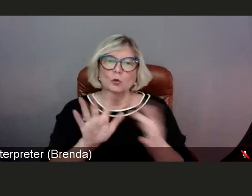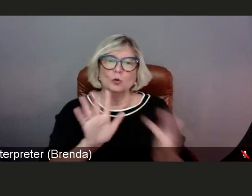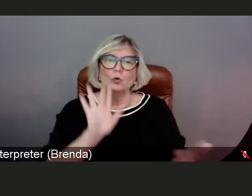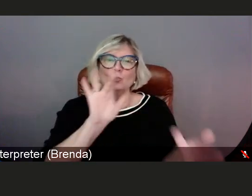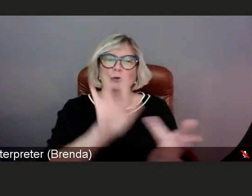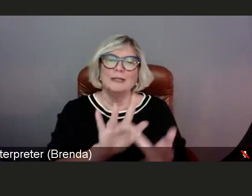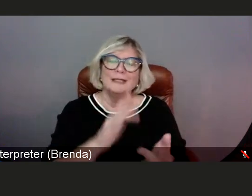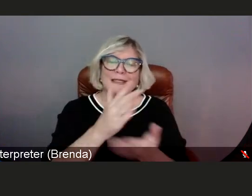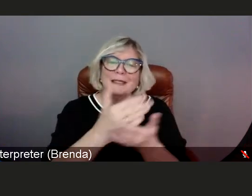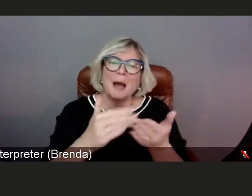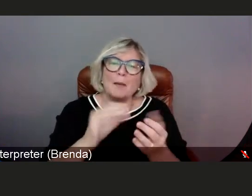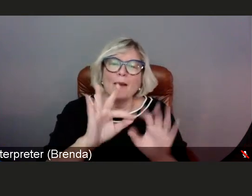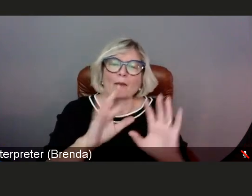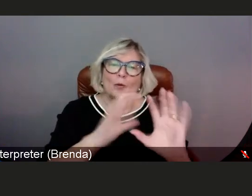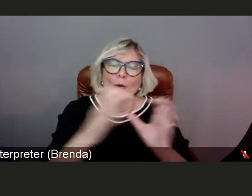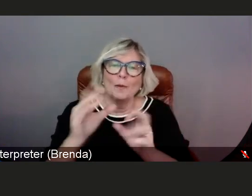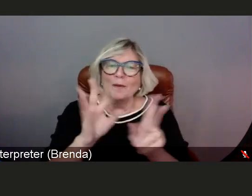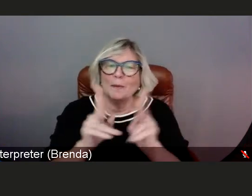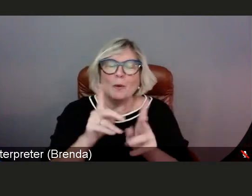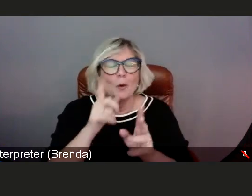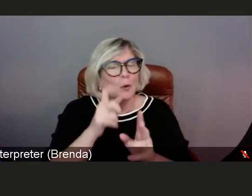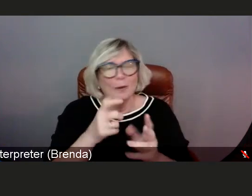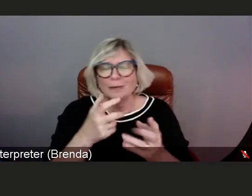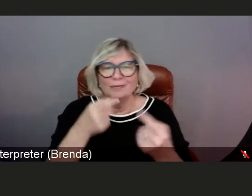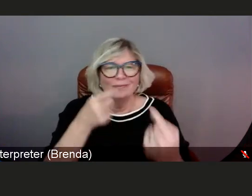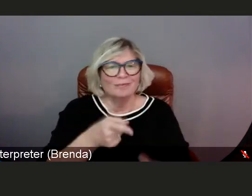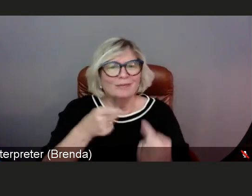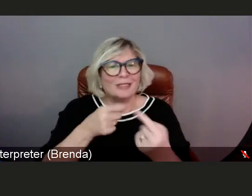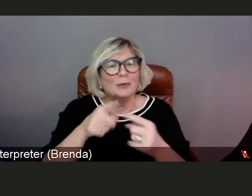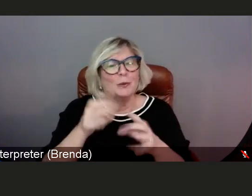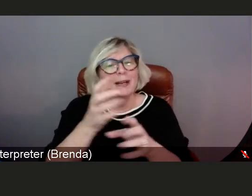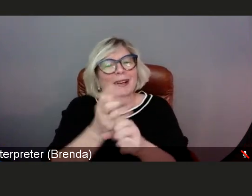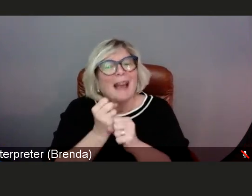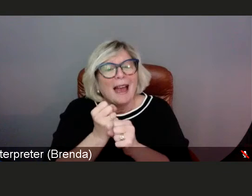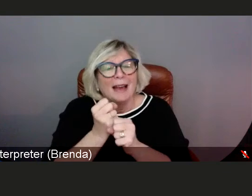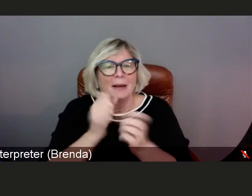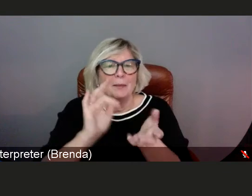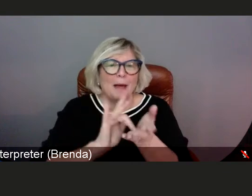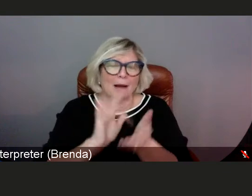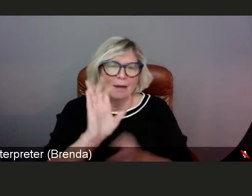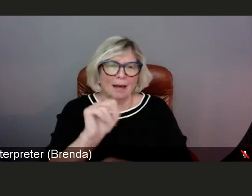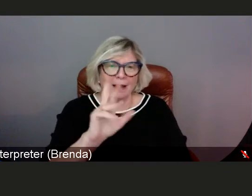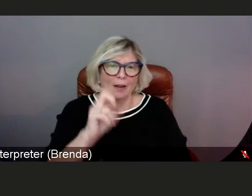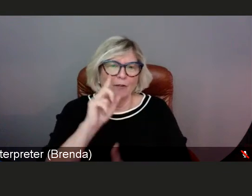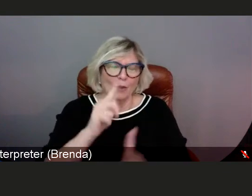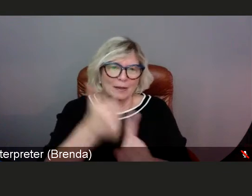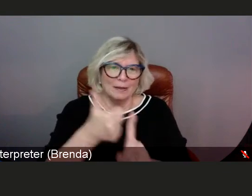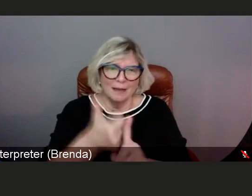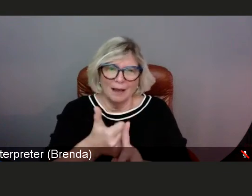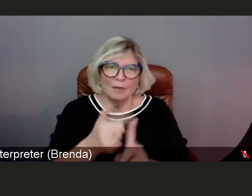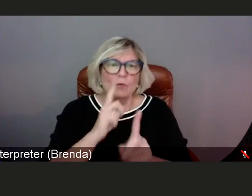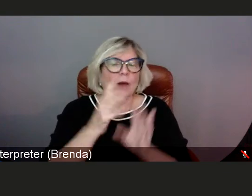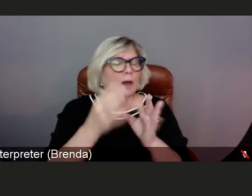that have difficulty accessing medical care. It's really important that we are all one community